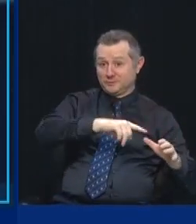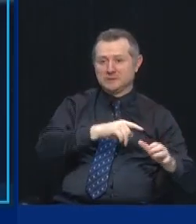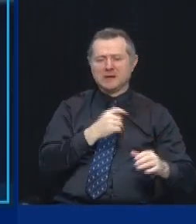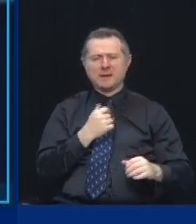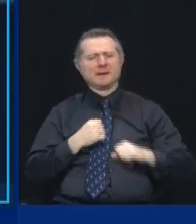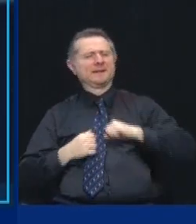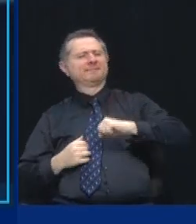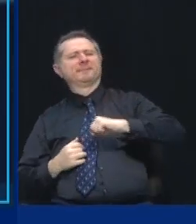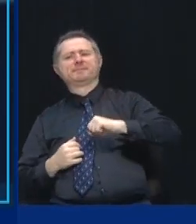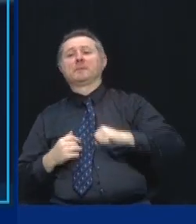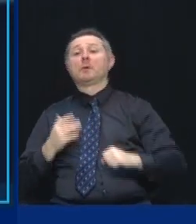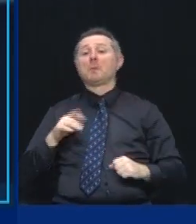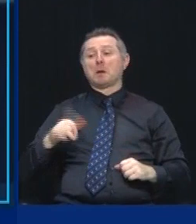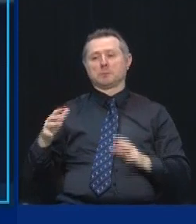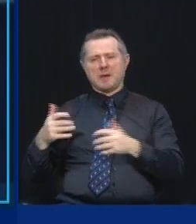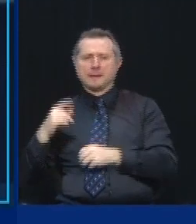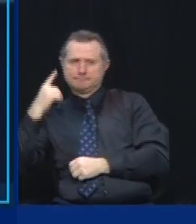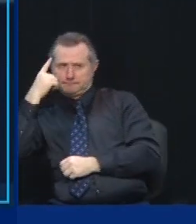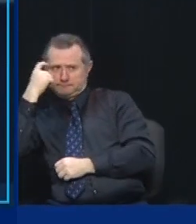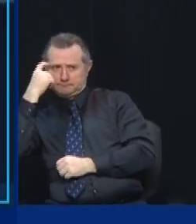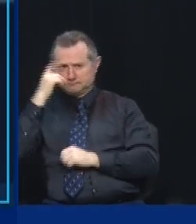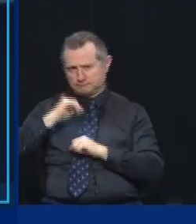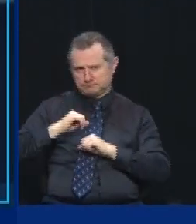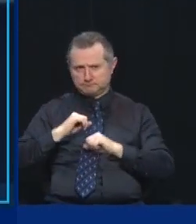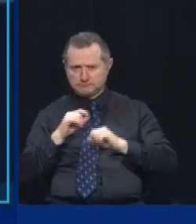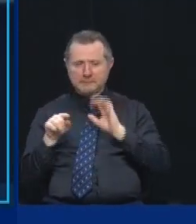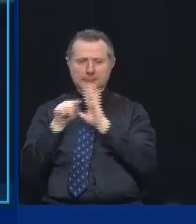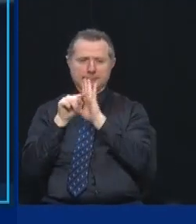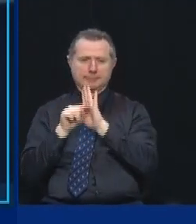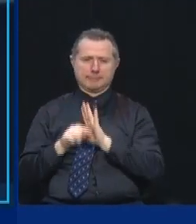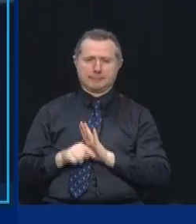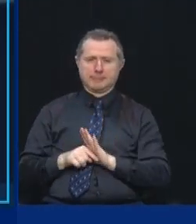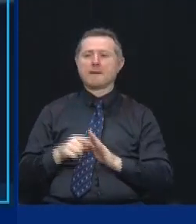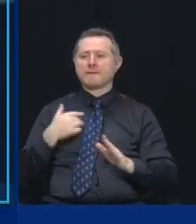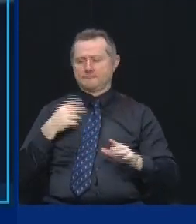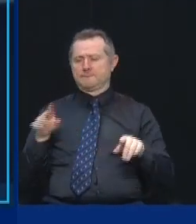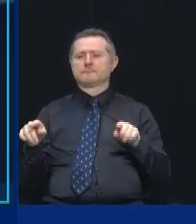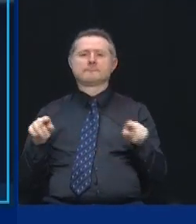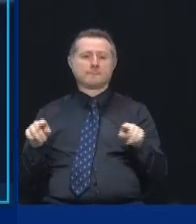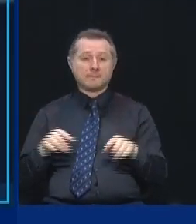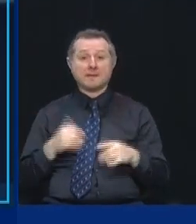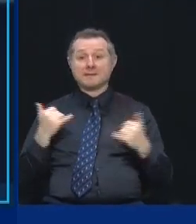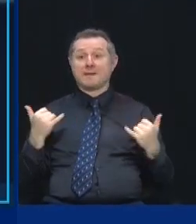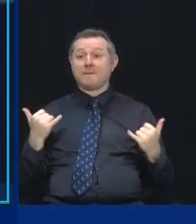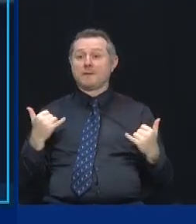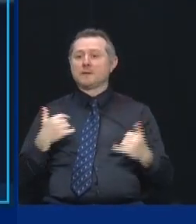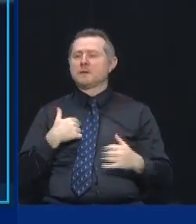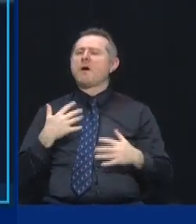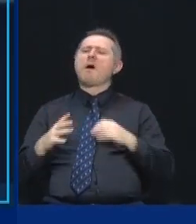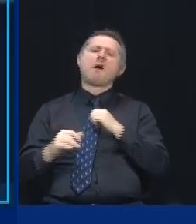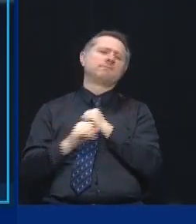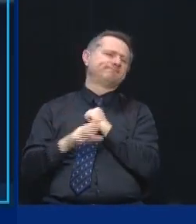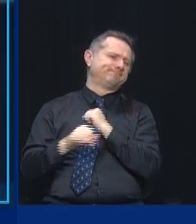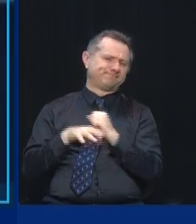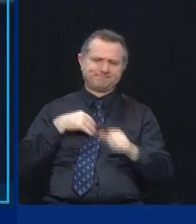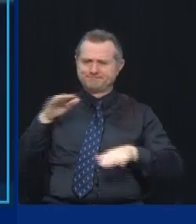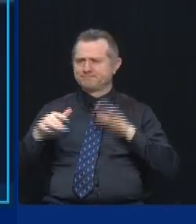THOSE ARE OUR WORDS. THEY'RE NOT LIKE SCIENTIFIC WORDS. YOUNGER POPULATION. AND POPULATIONS THAT HAVE